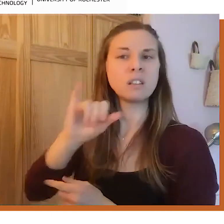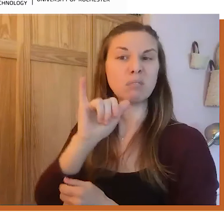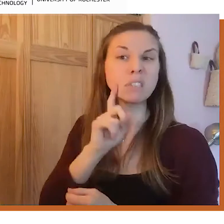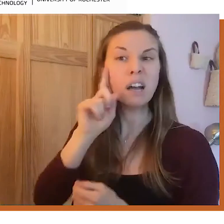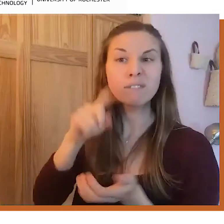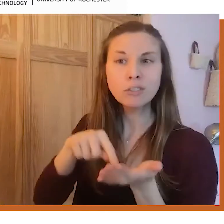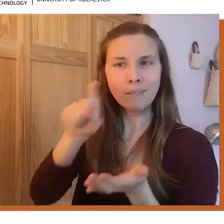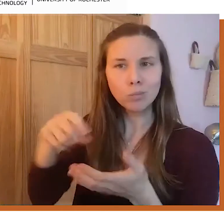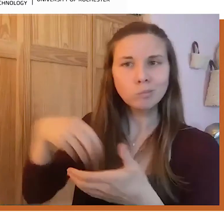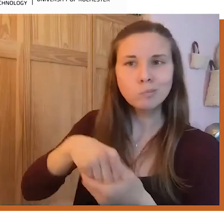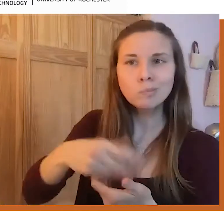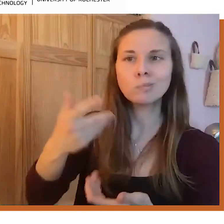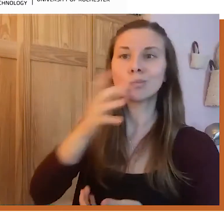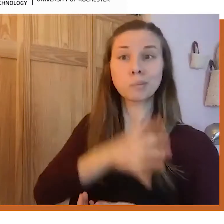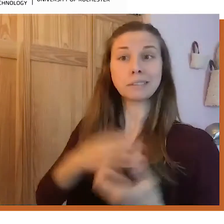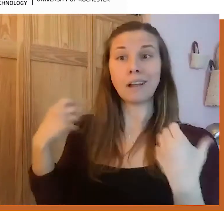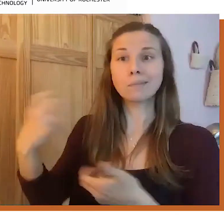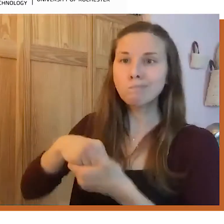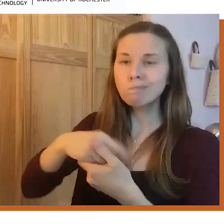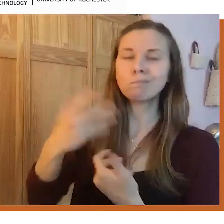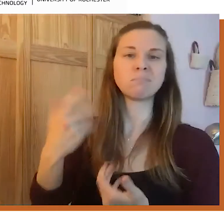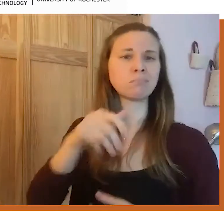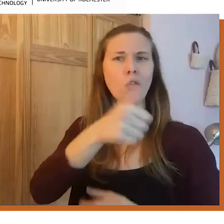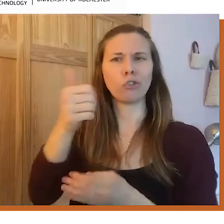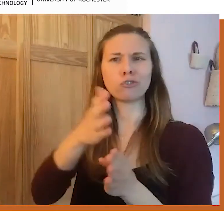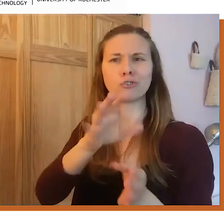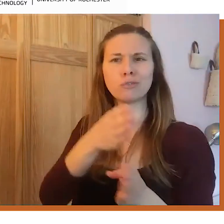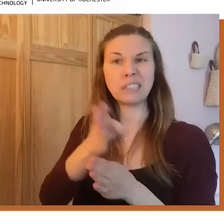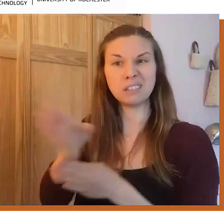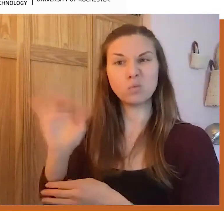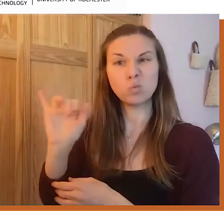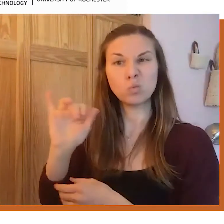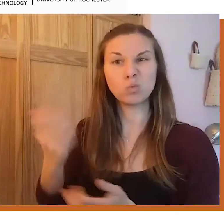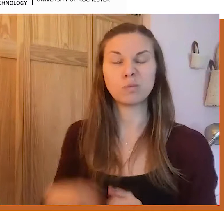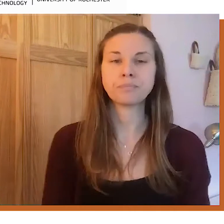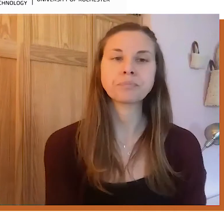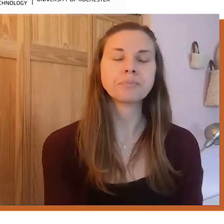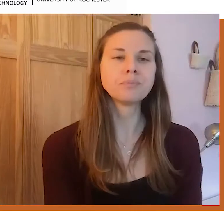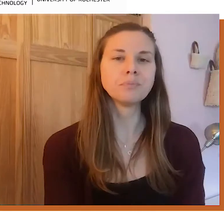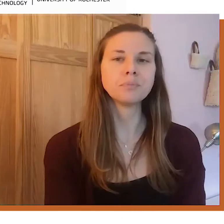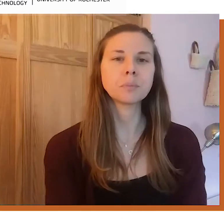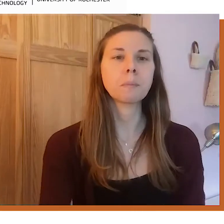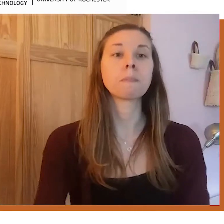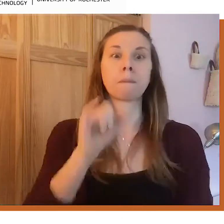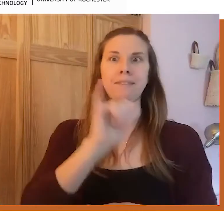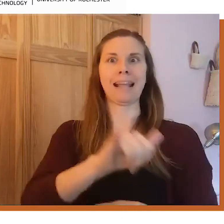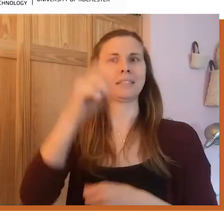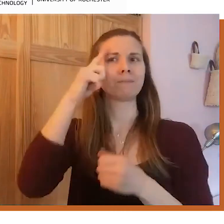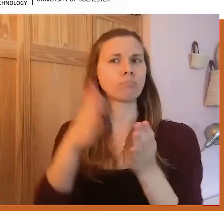so Deaf research needs to include Deaf women, and women's research needs to include women researchers,